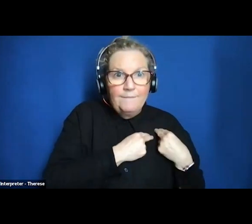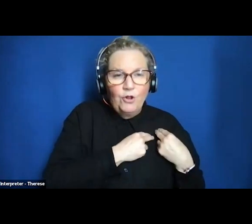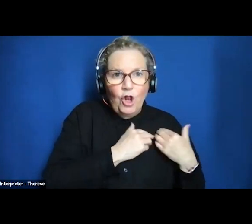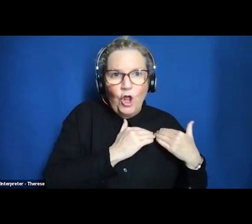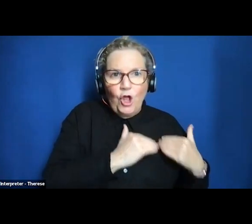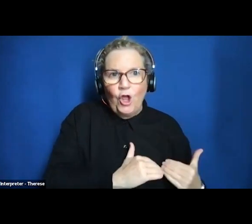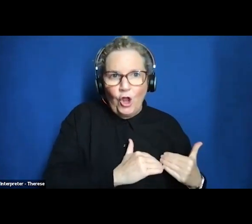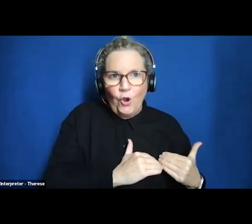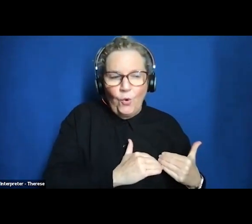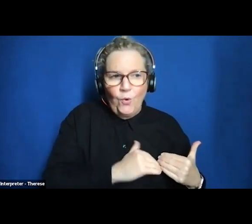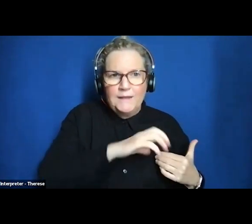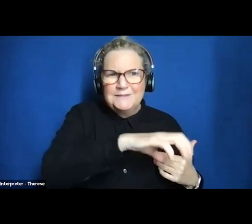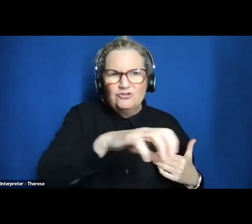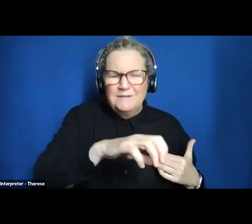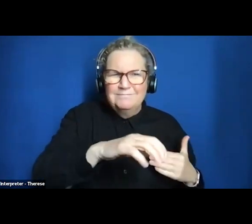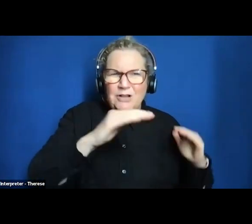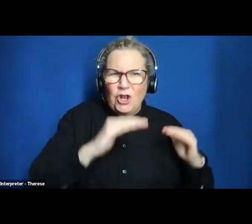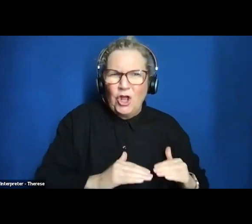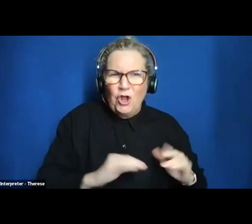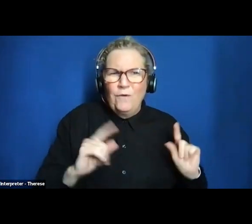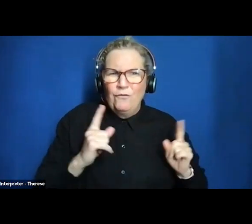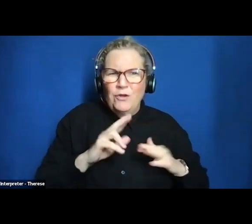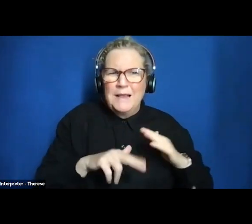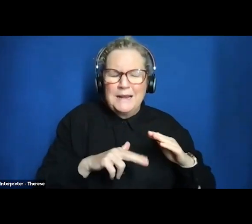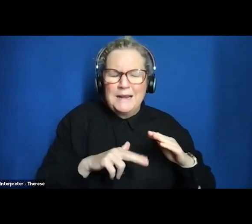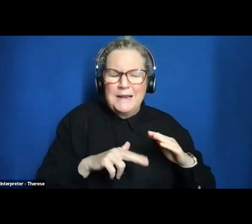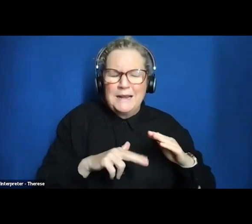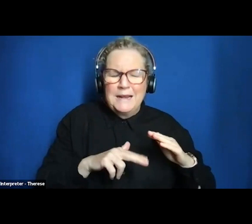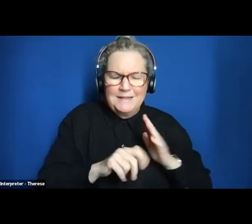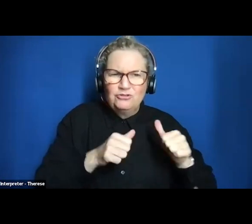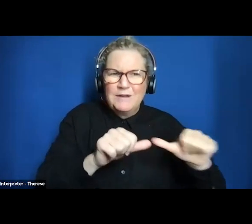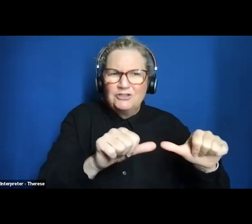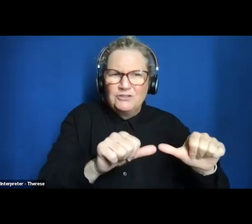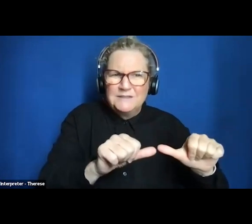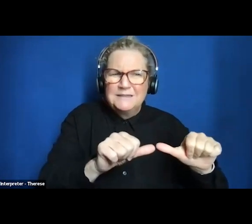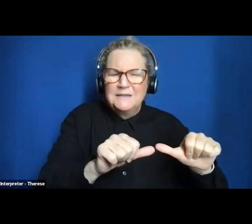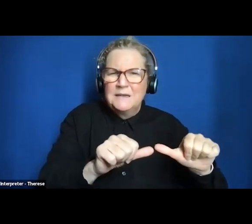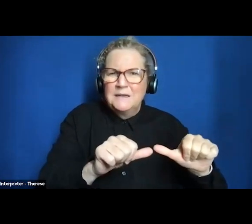related to our first National Disability Strategy. We really learned the hard way